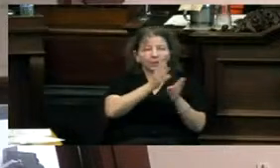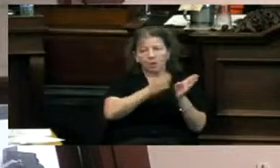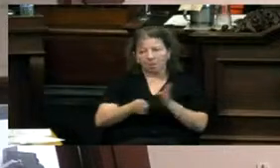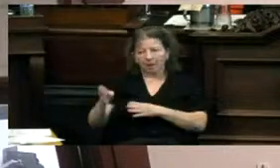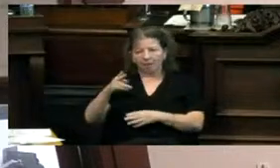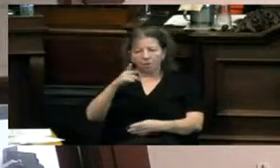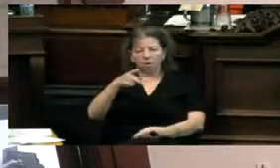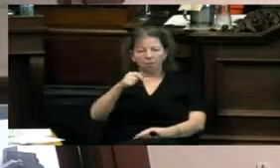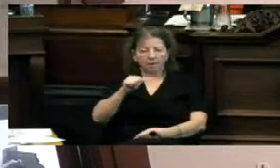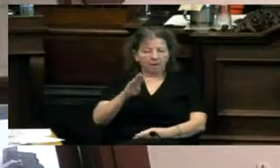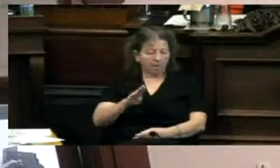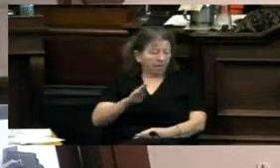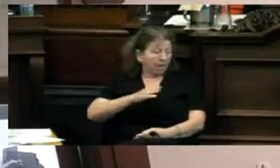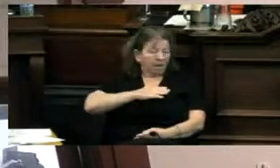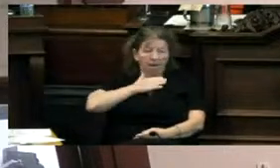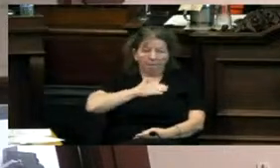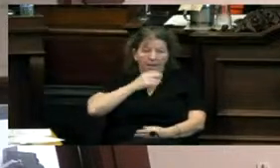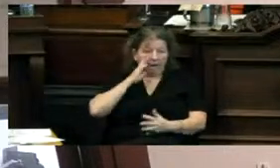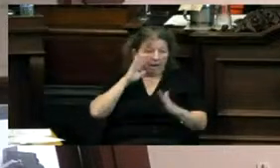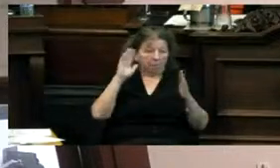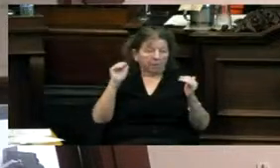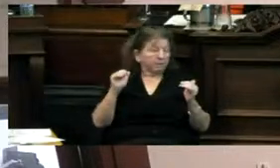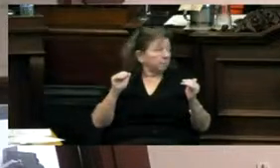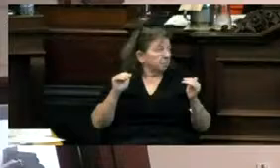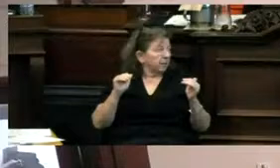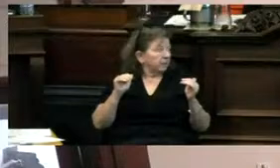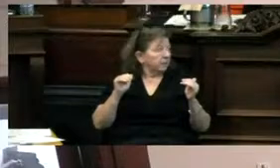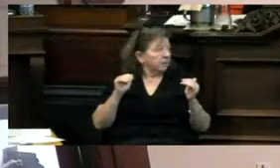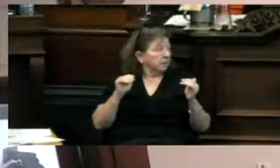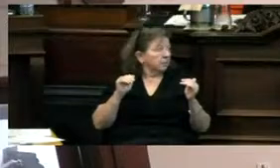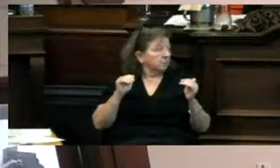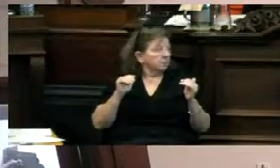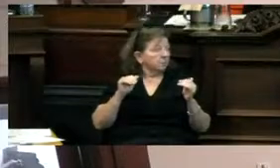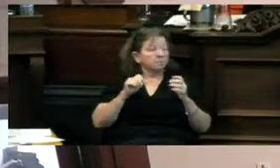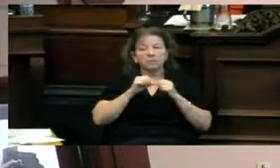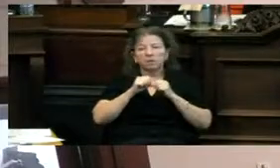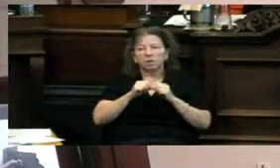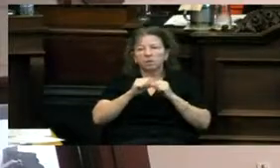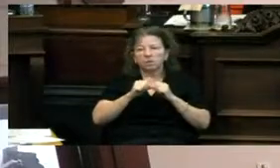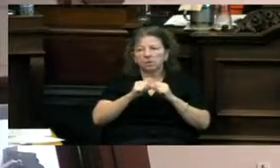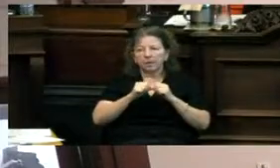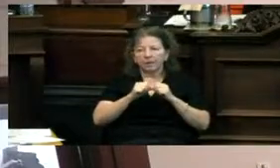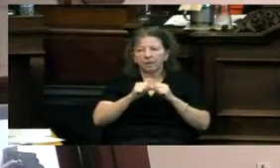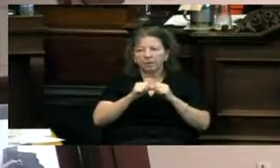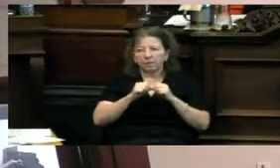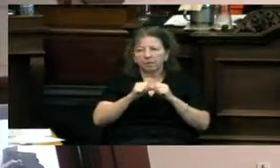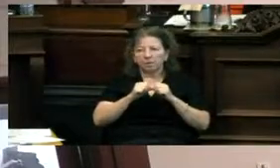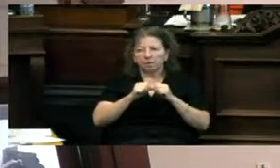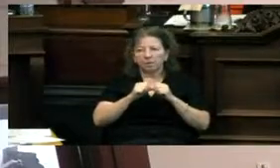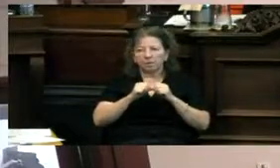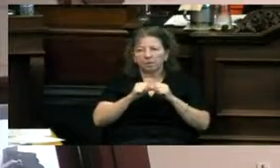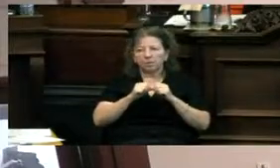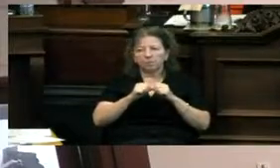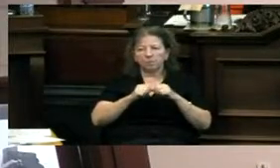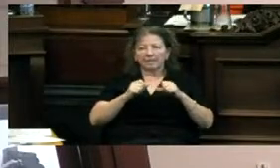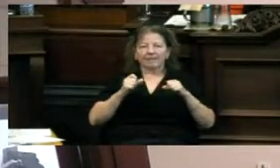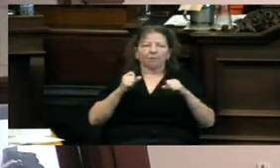do some strategic planning. And I'm certainly happy, and I'm